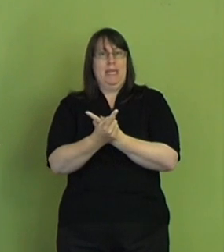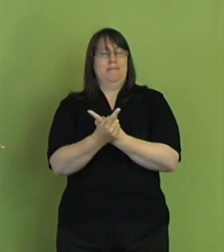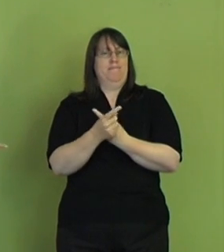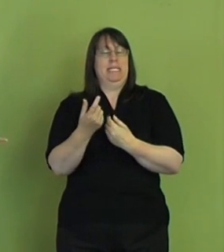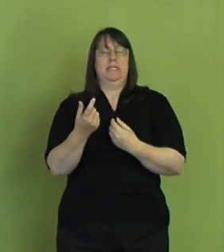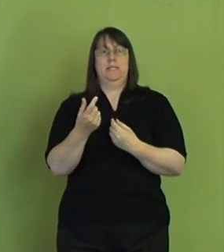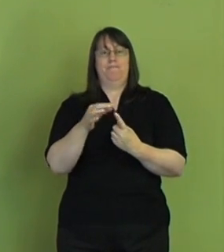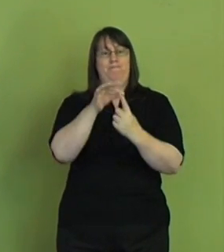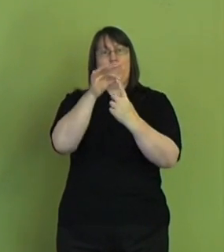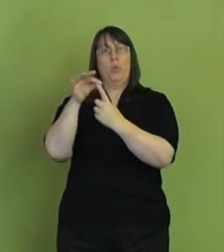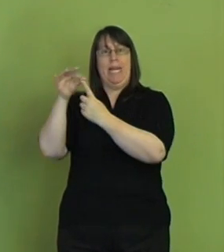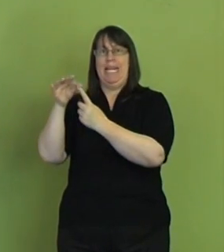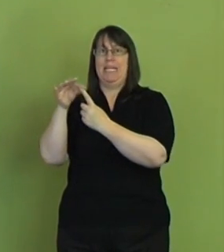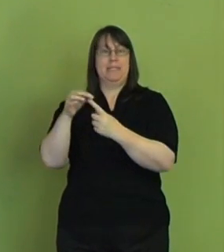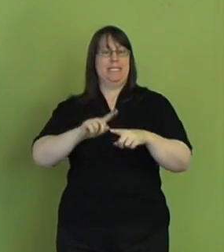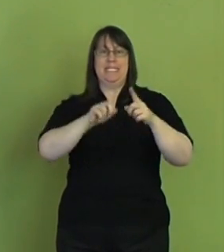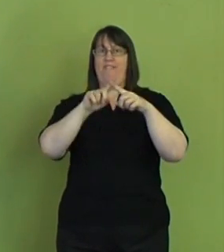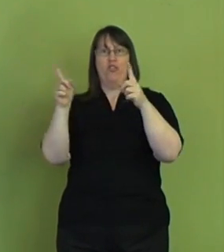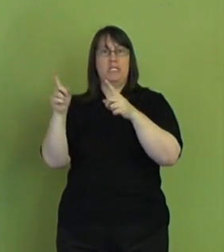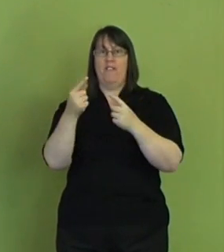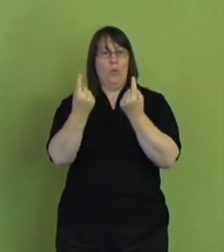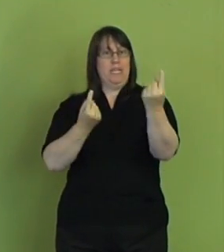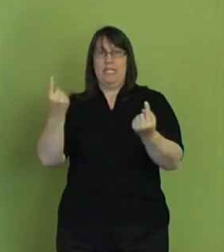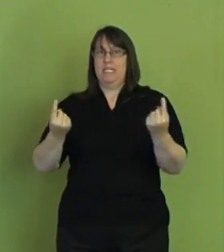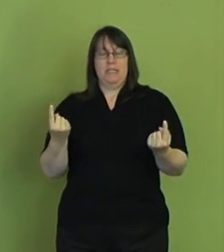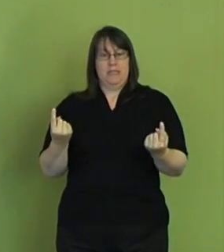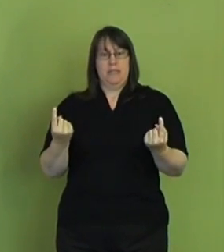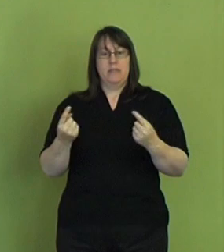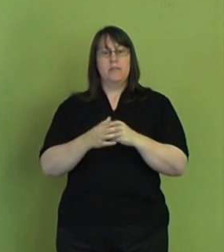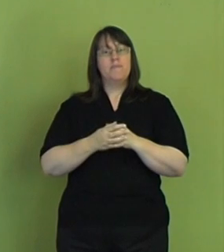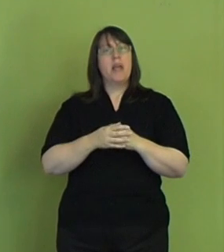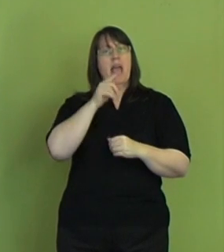and of course, loss and change occurs in a variety of ways.